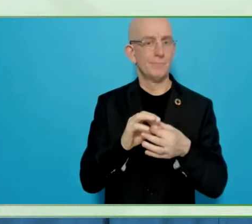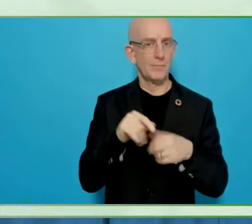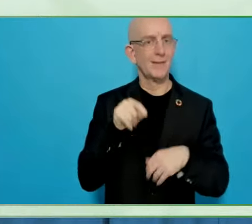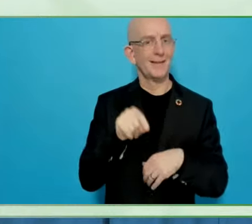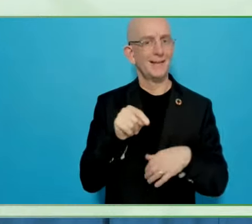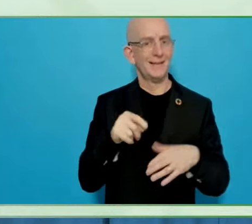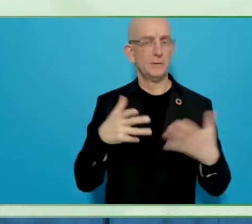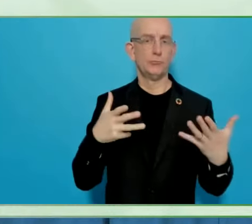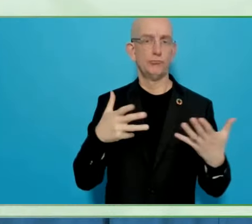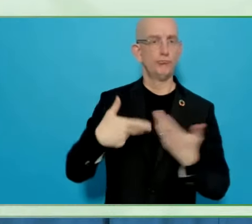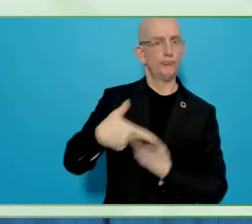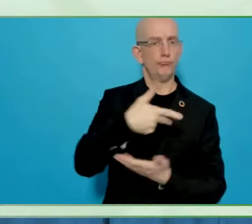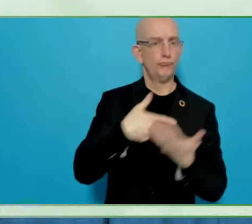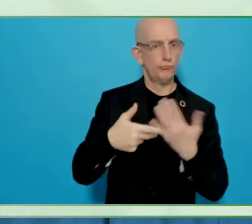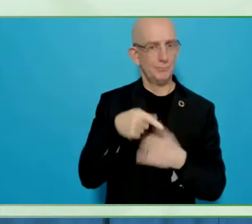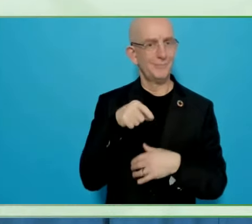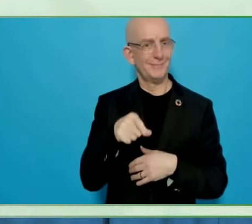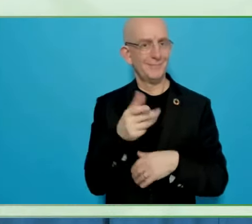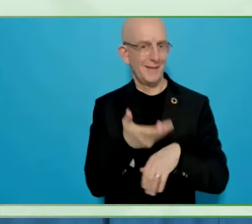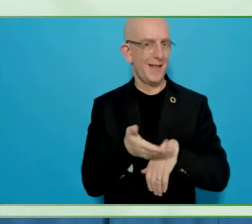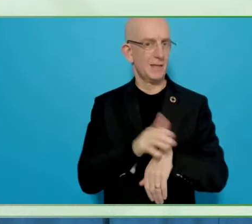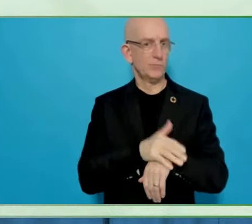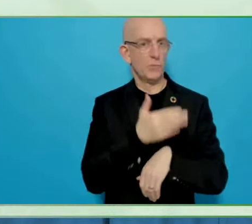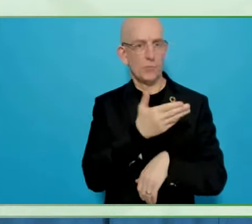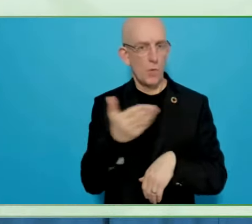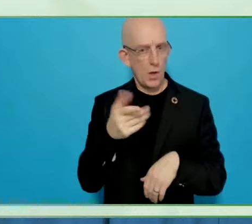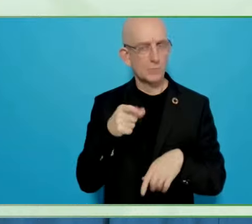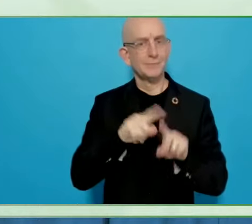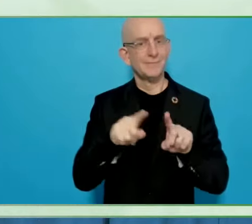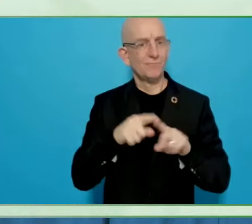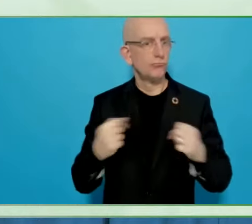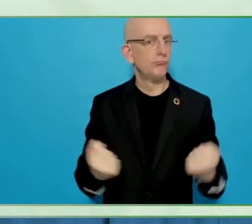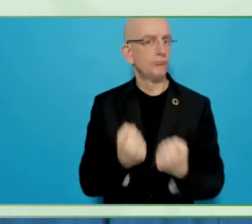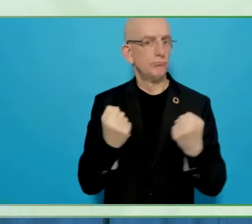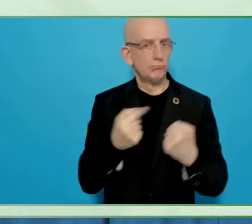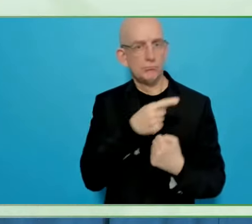awareness raising activities, workshops with stakeholders, we